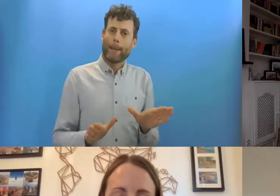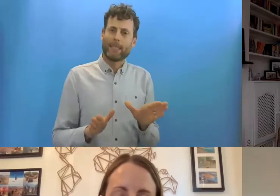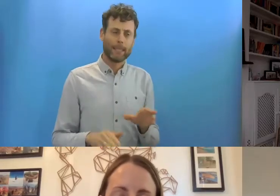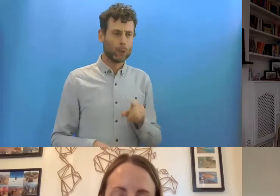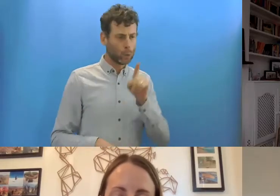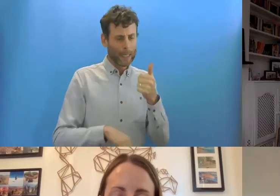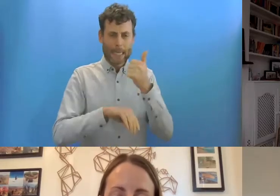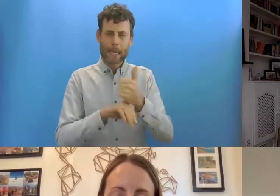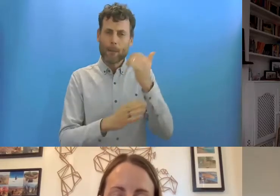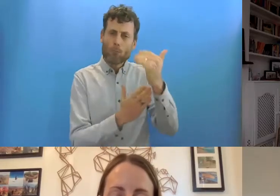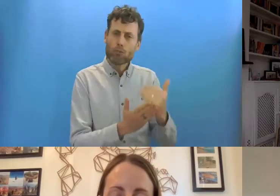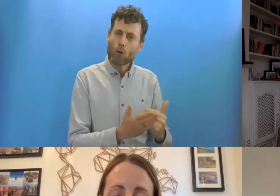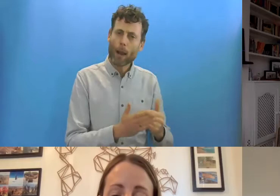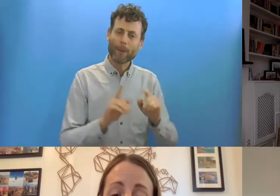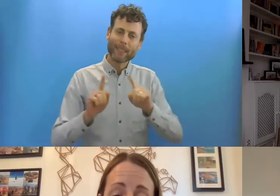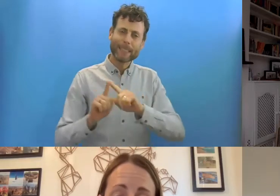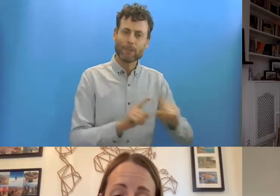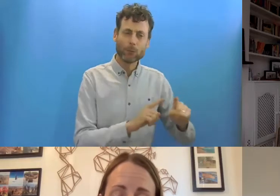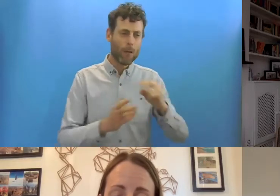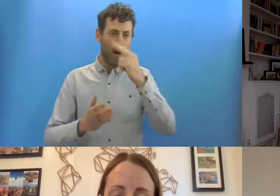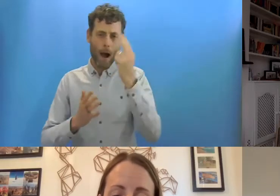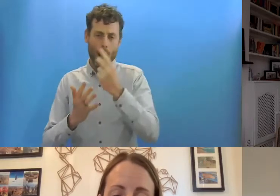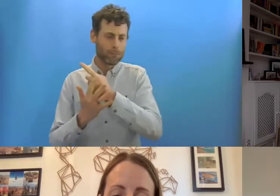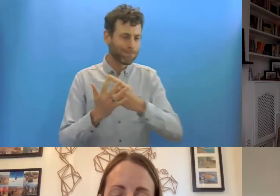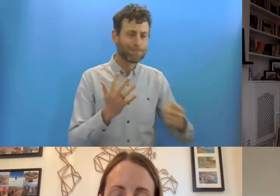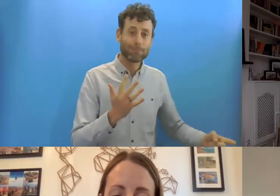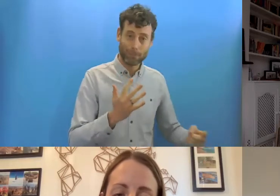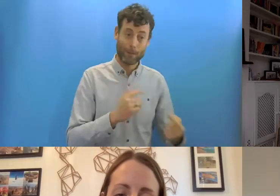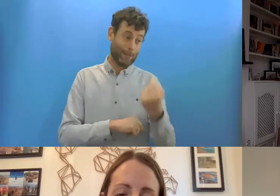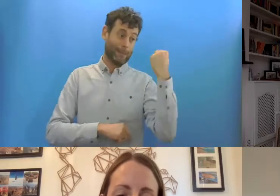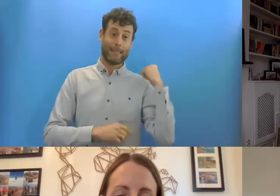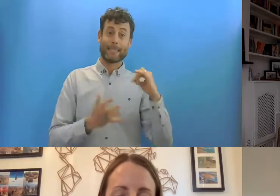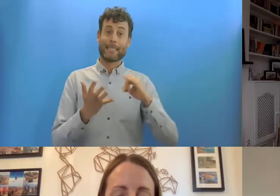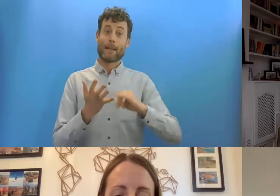As part of that, Southbank Centre then worked with Unlimited's commissioning programme collaborately to create the first Unlimited festival that September, in 2012, and it was a